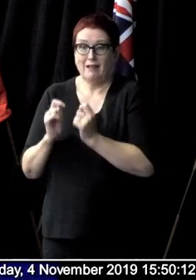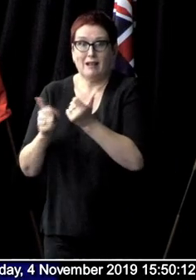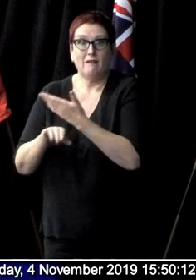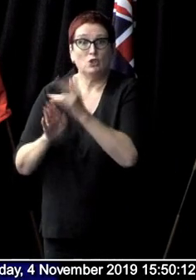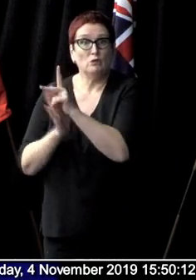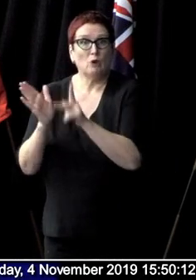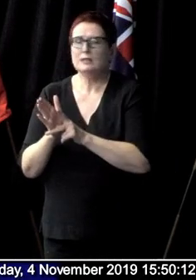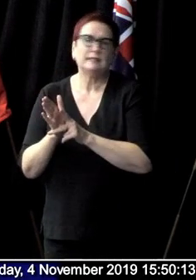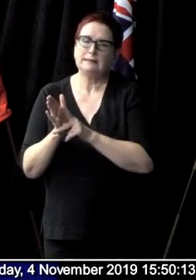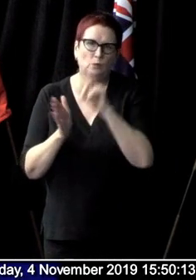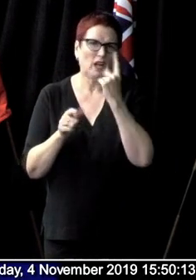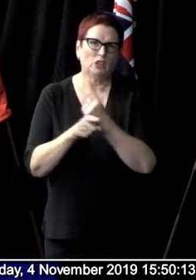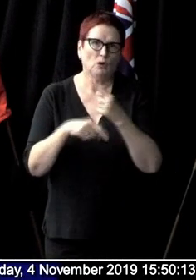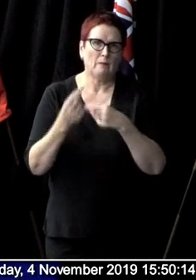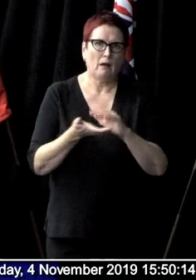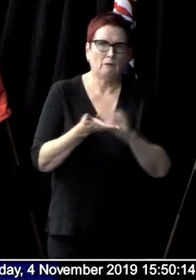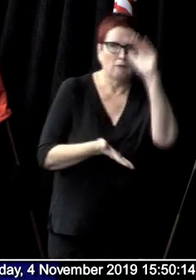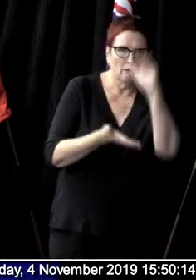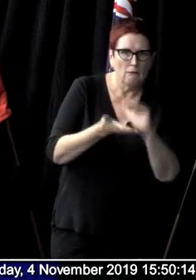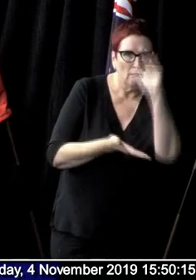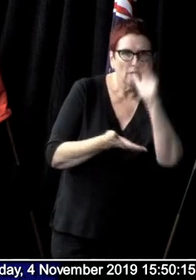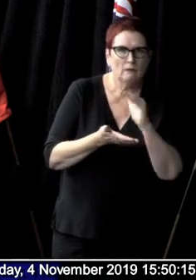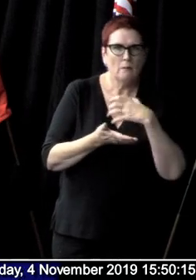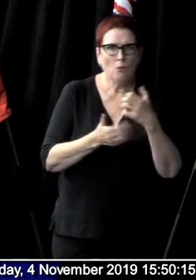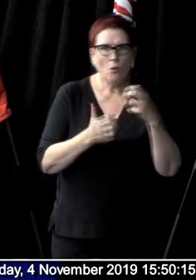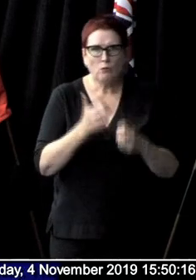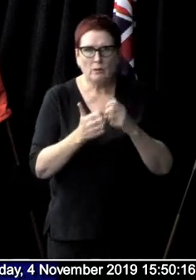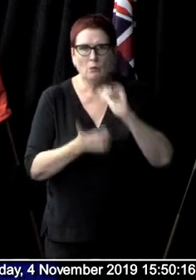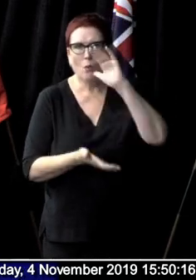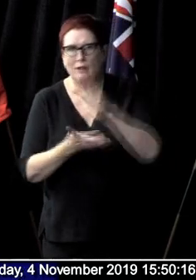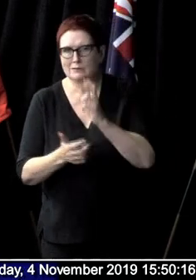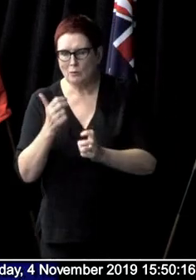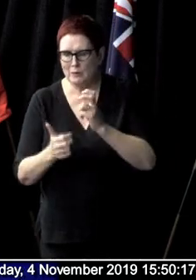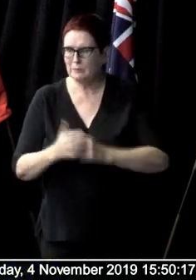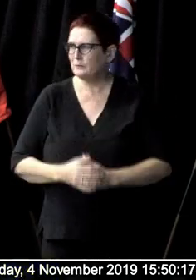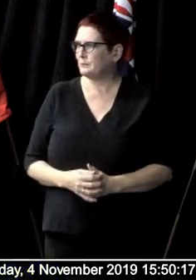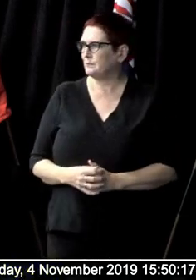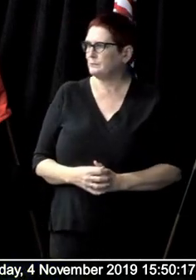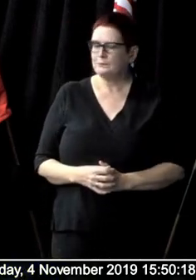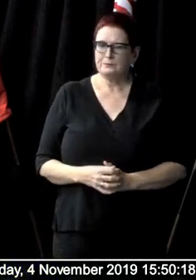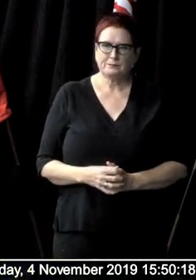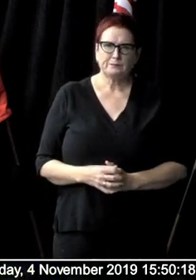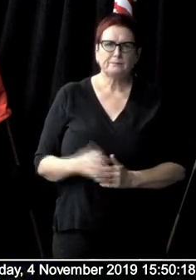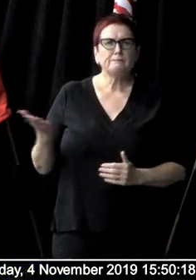And I think that also goes to the fact that parents have more rights.